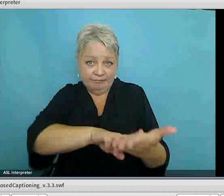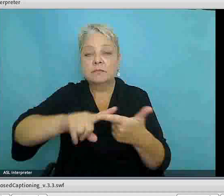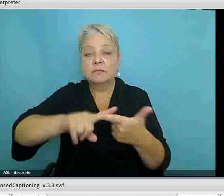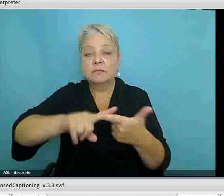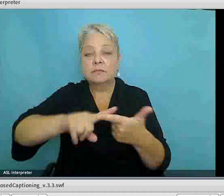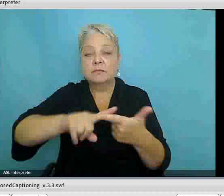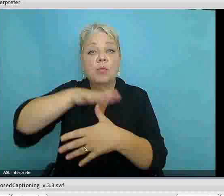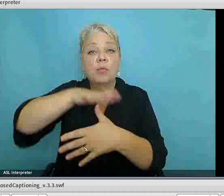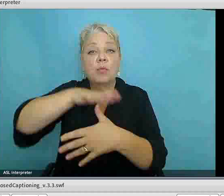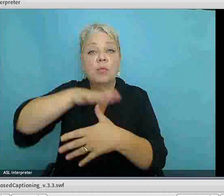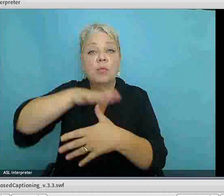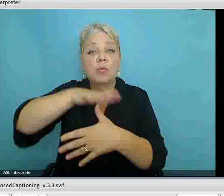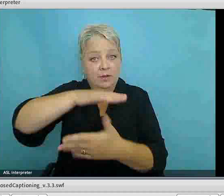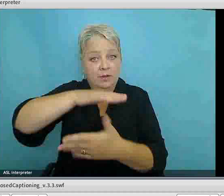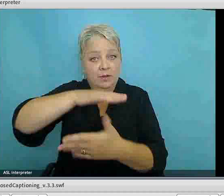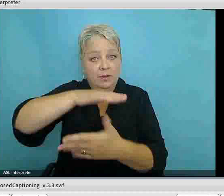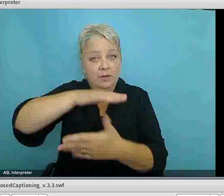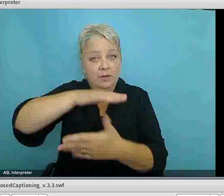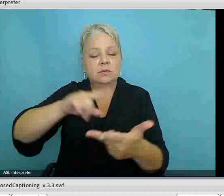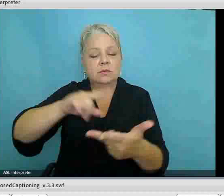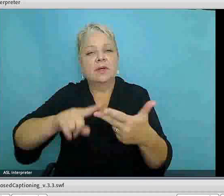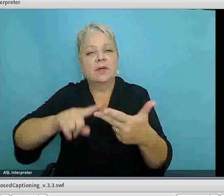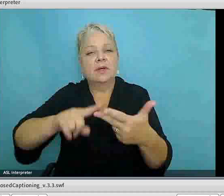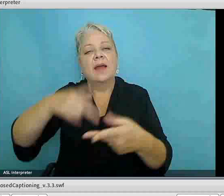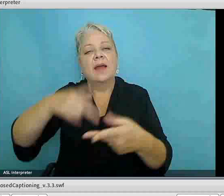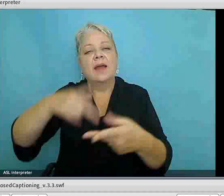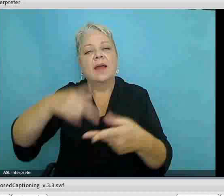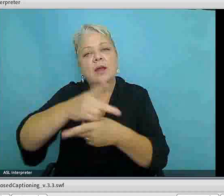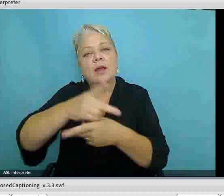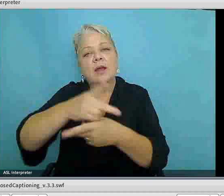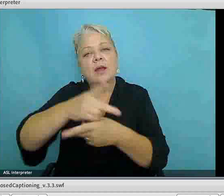a care coordinator or clinical care manager.